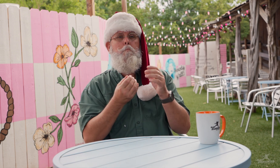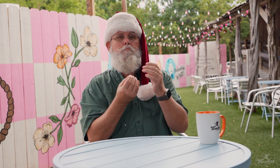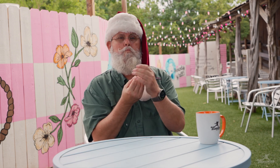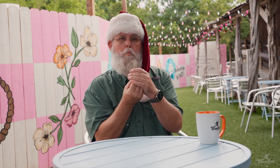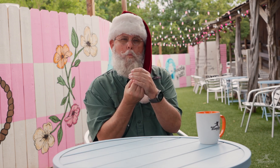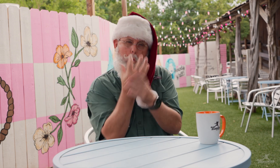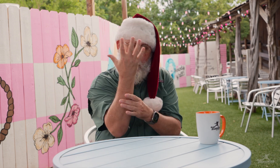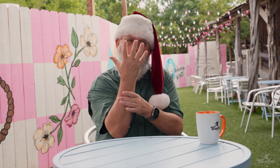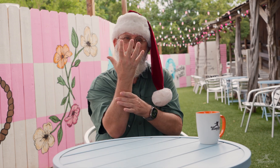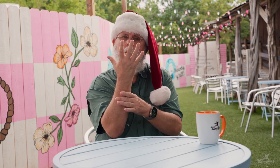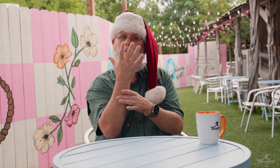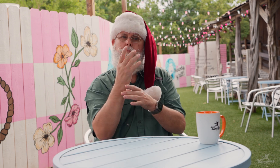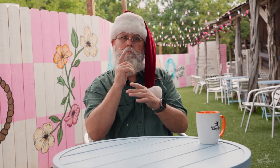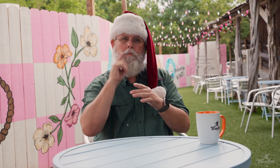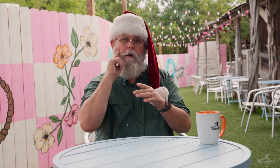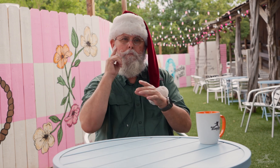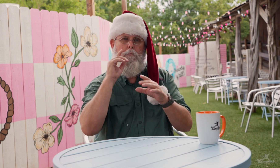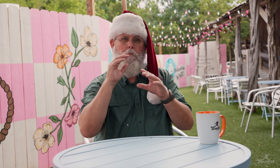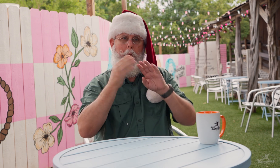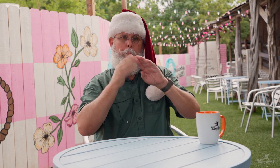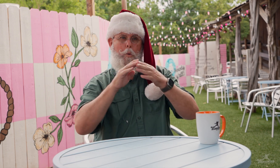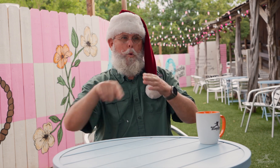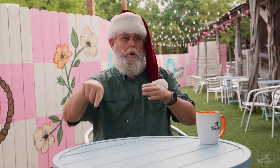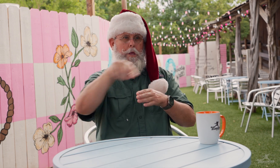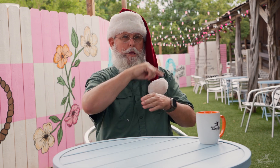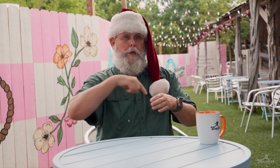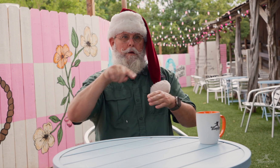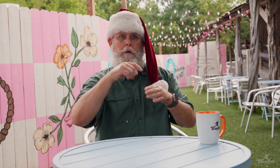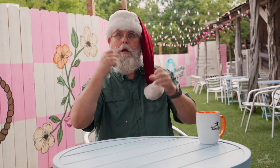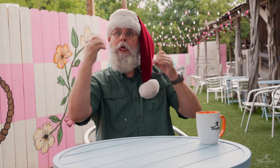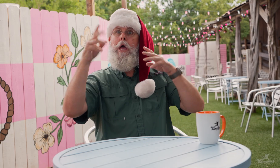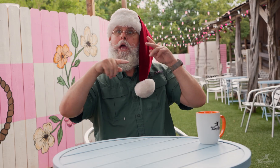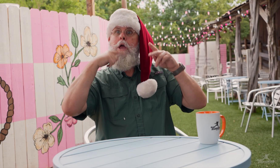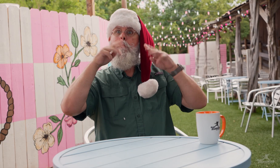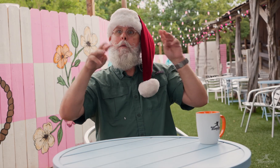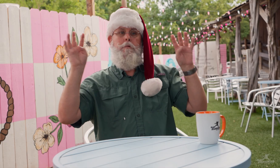Grow our Deaf community.